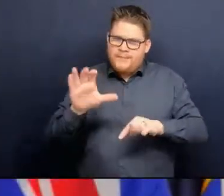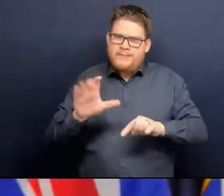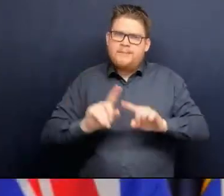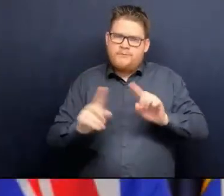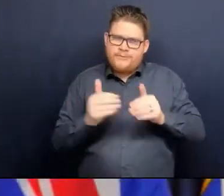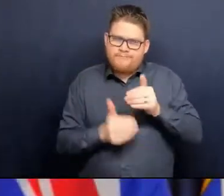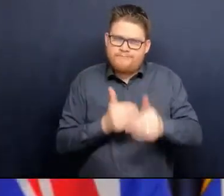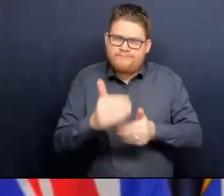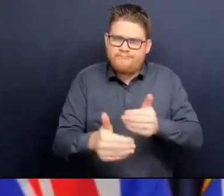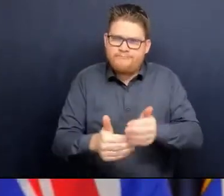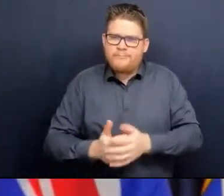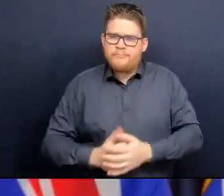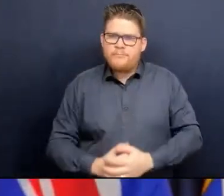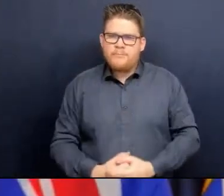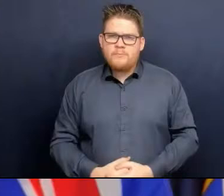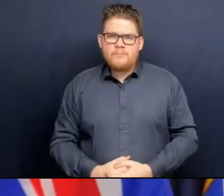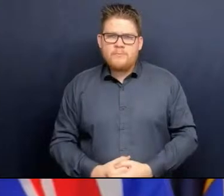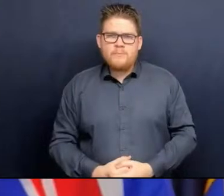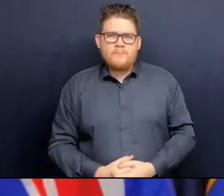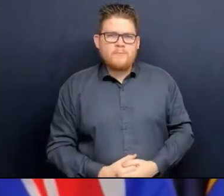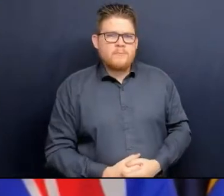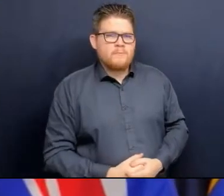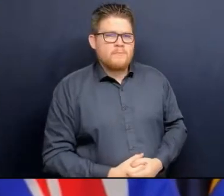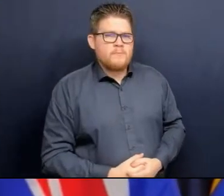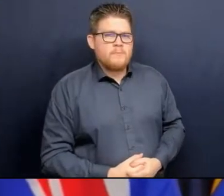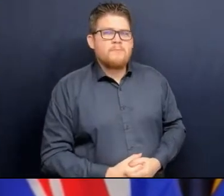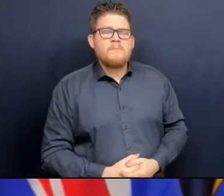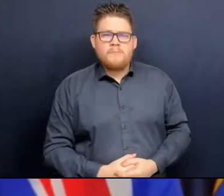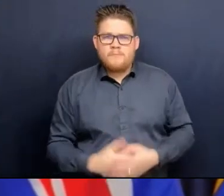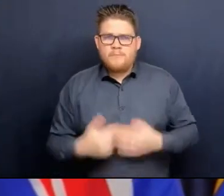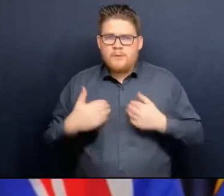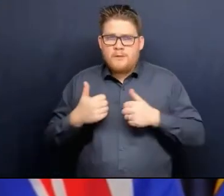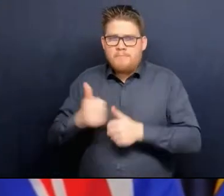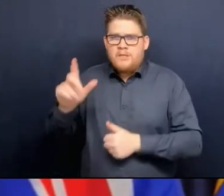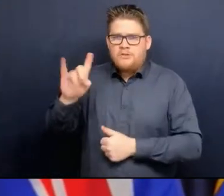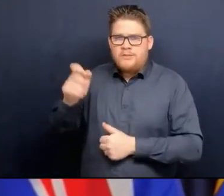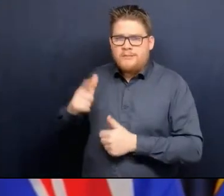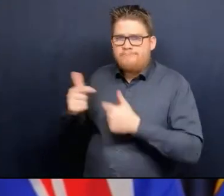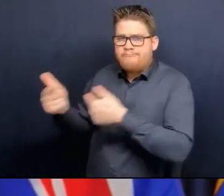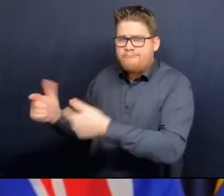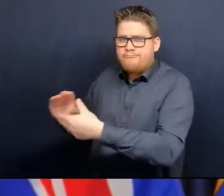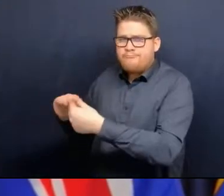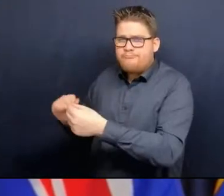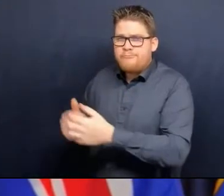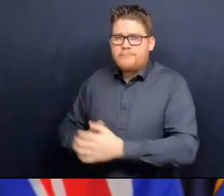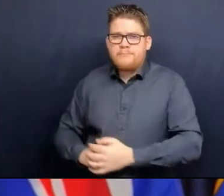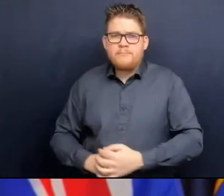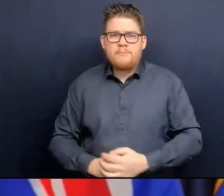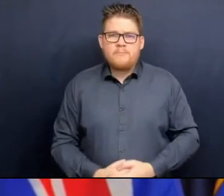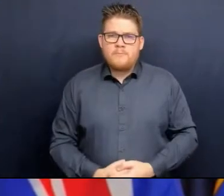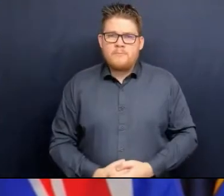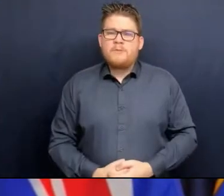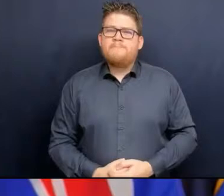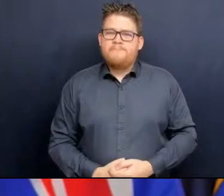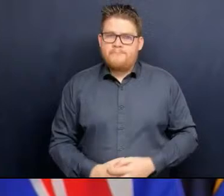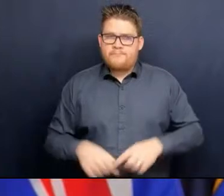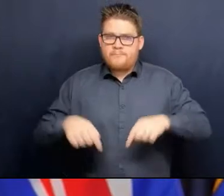we'll be coming back to Minister Dicks. This is what's the same.